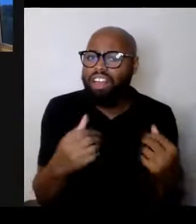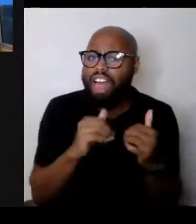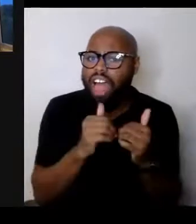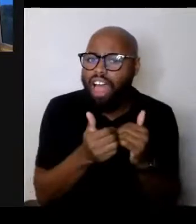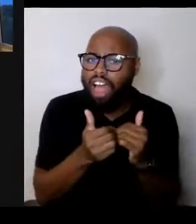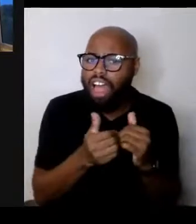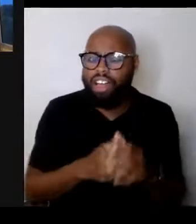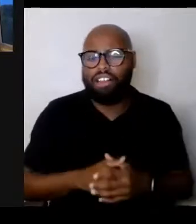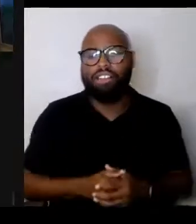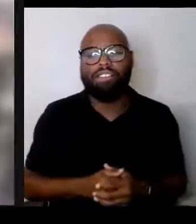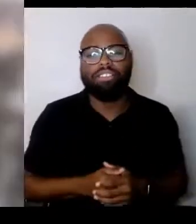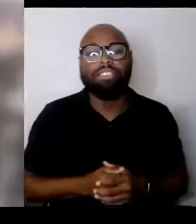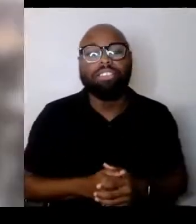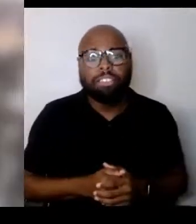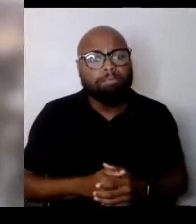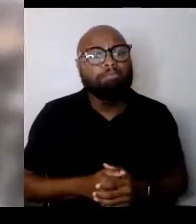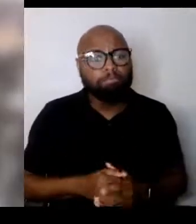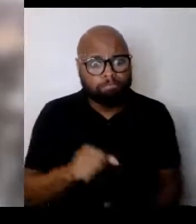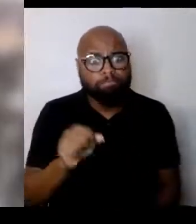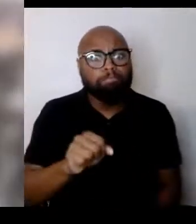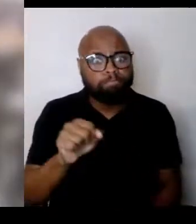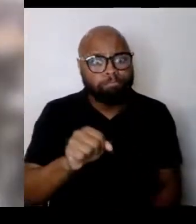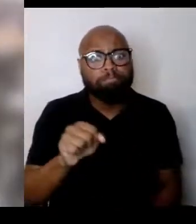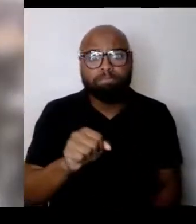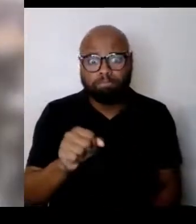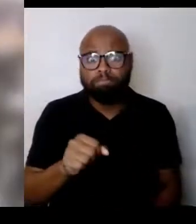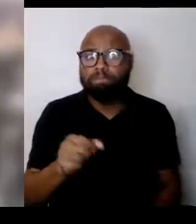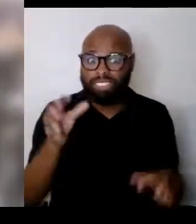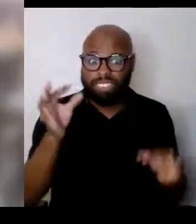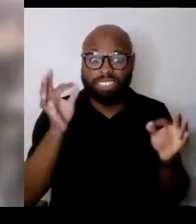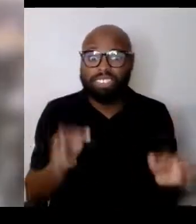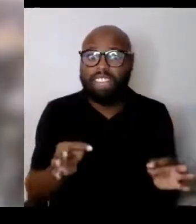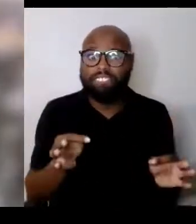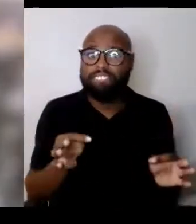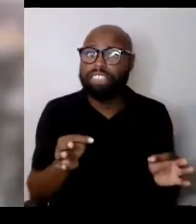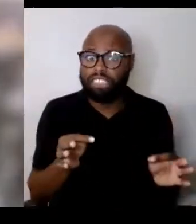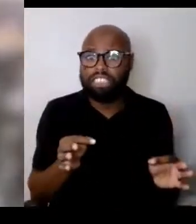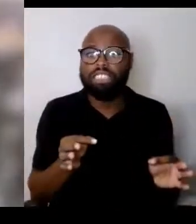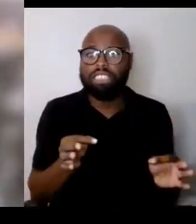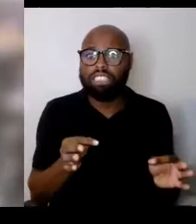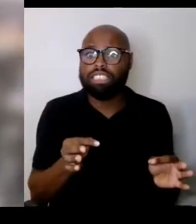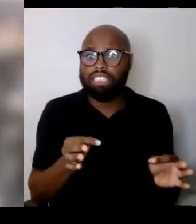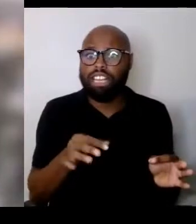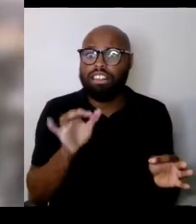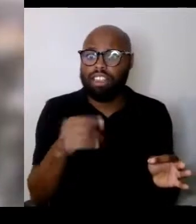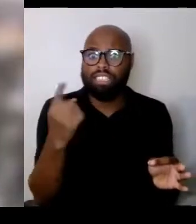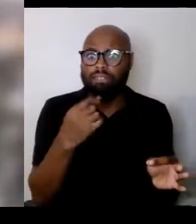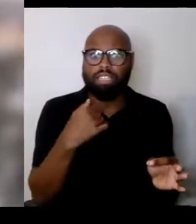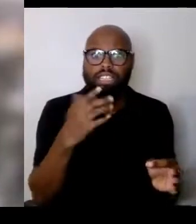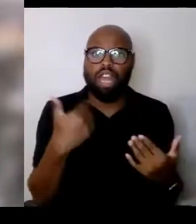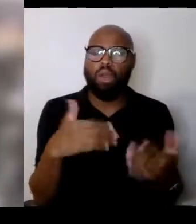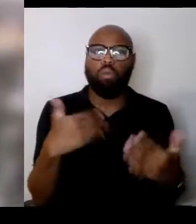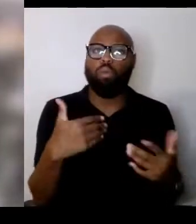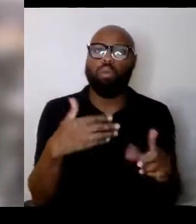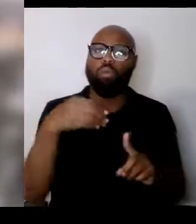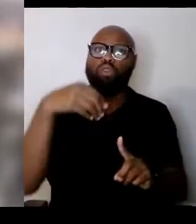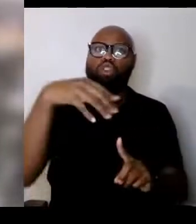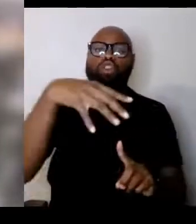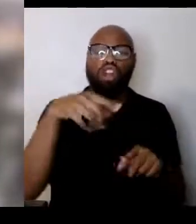Yeah, definitely, that is something that stood out definitely throughout this whole process as well, is people threatened